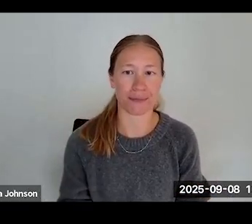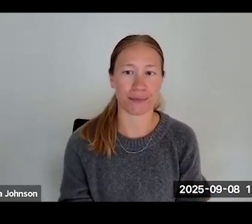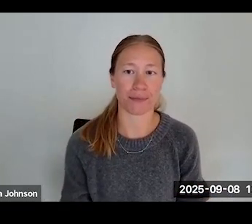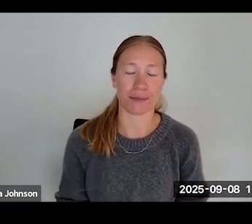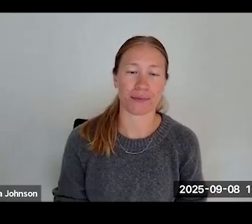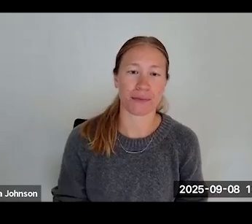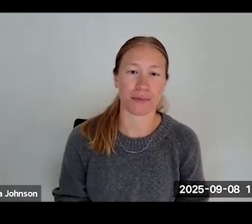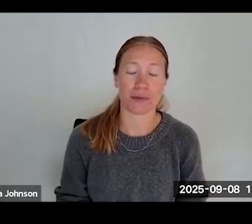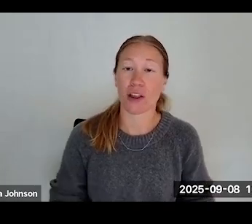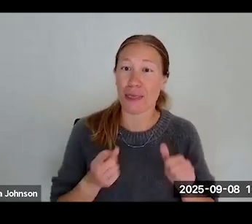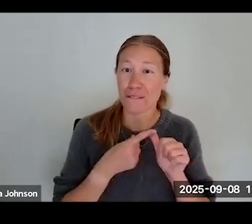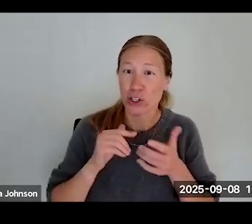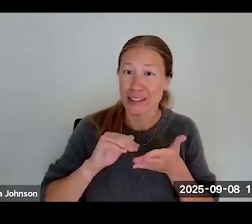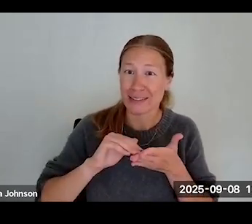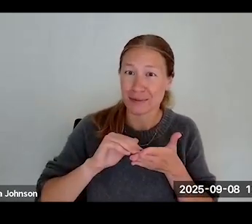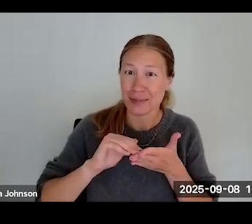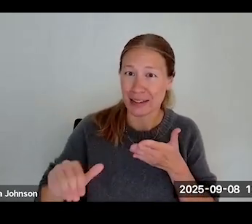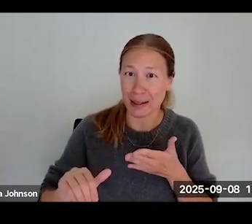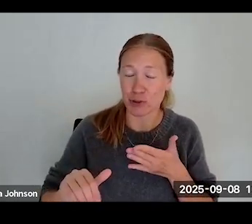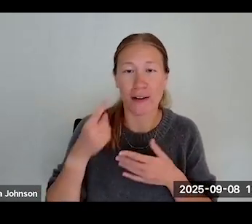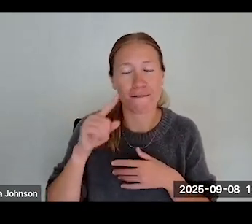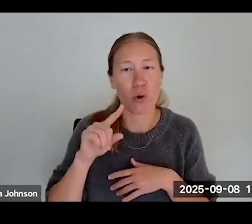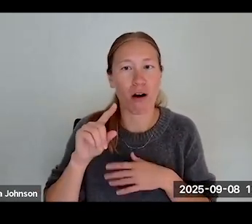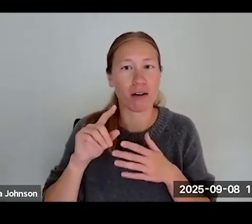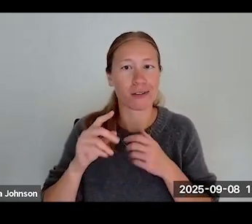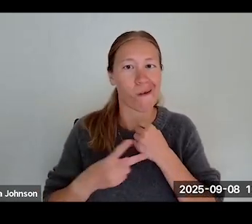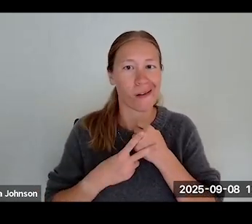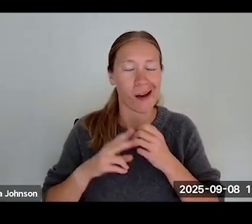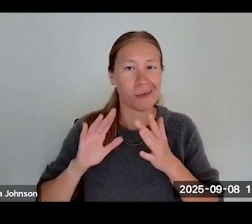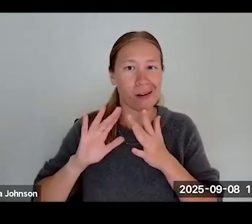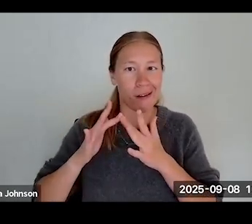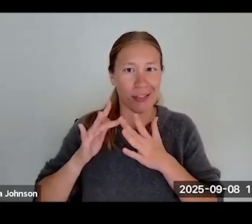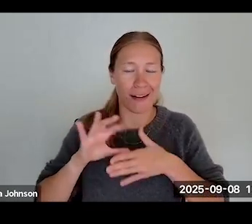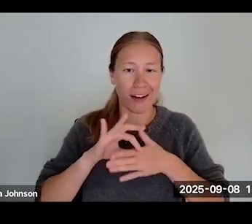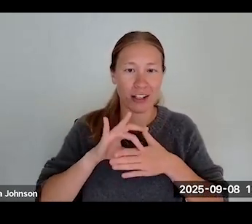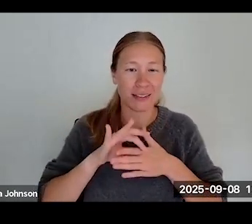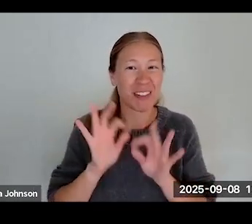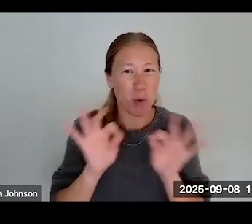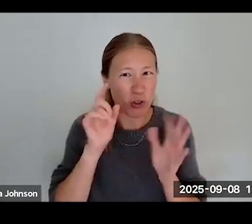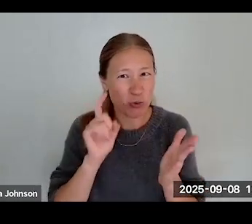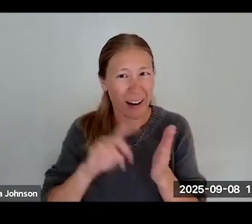So the first exception is for archived web content. And it's important to note again that the federal government's definition